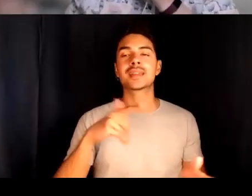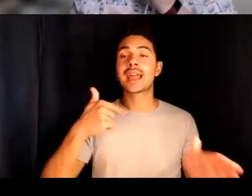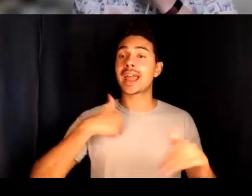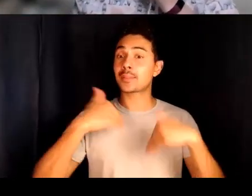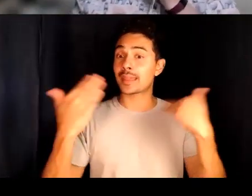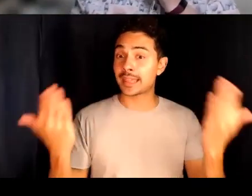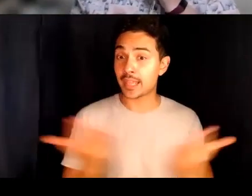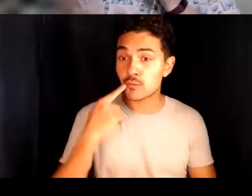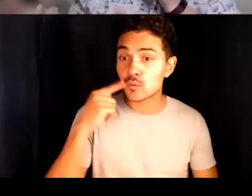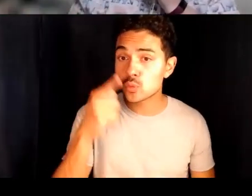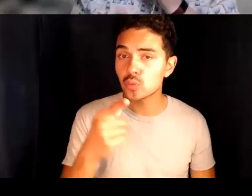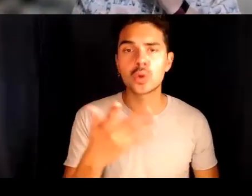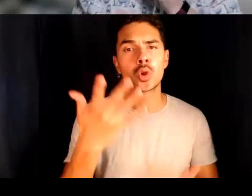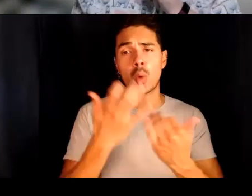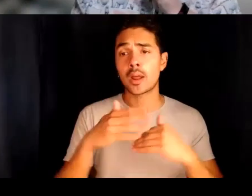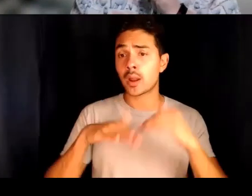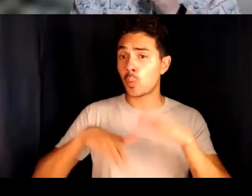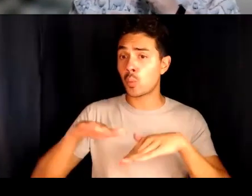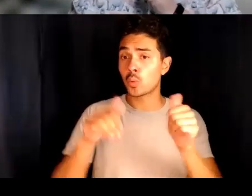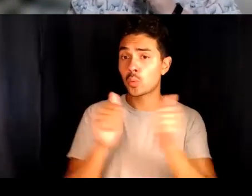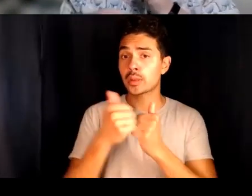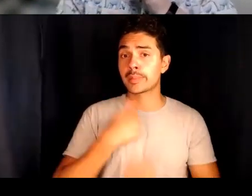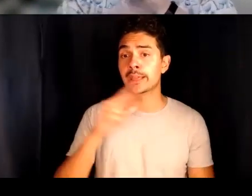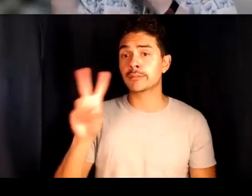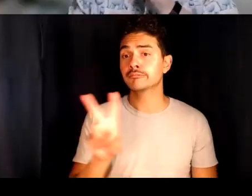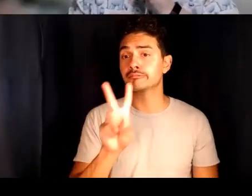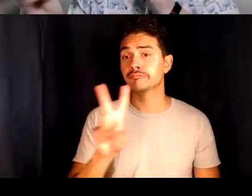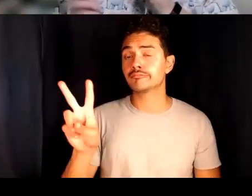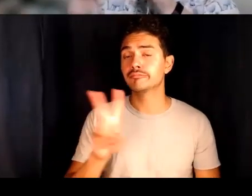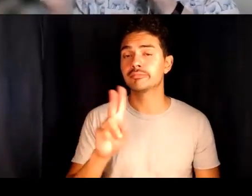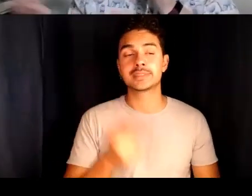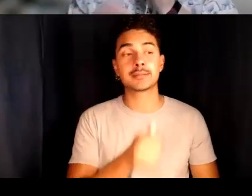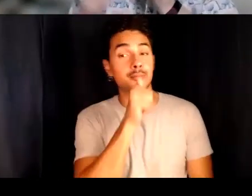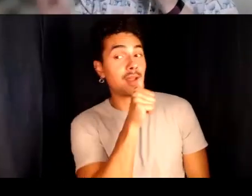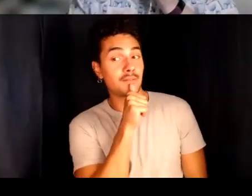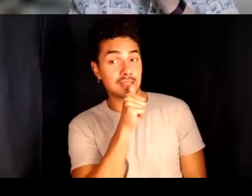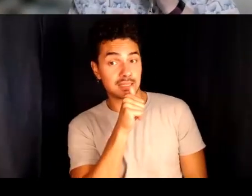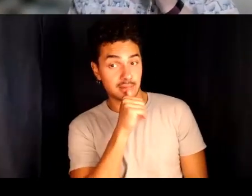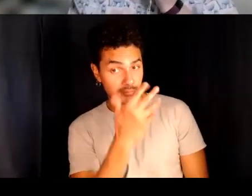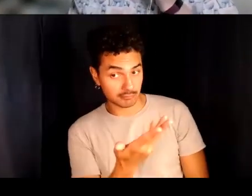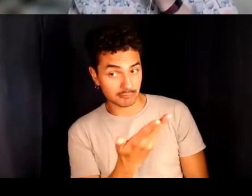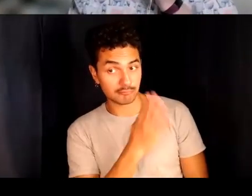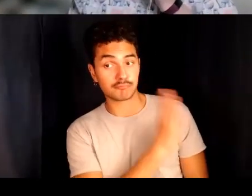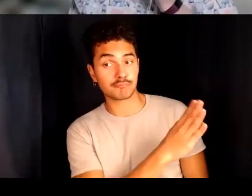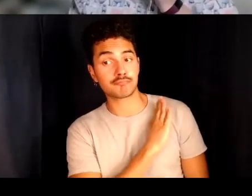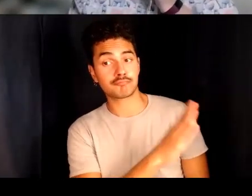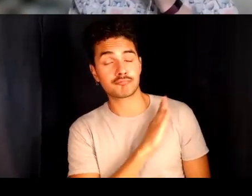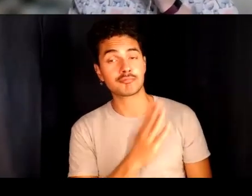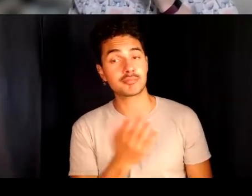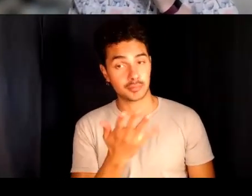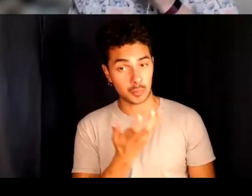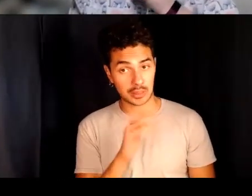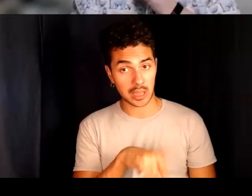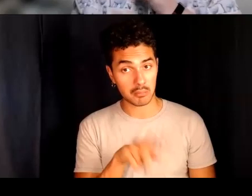Do you wanna take a walk so we can talk just ourselves? Especially if privacy is an issue wherever you were initially talking.